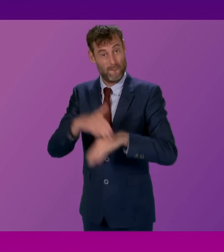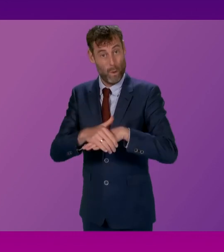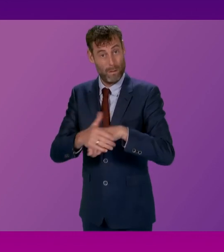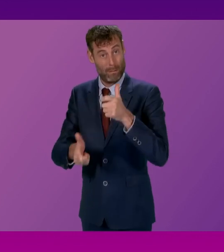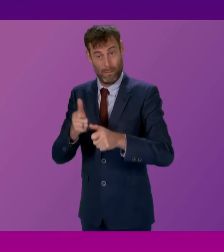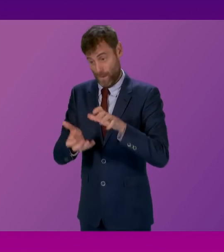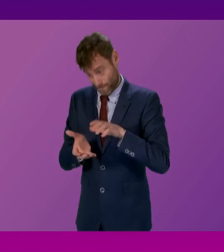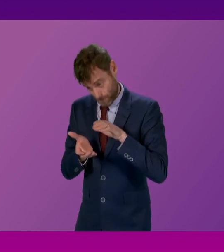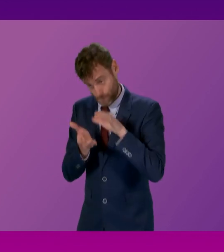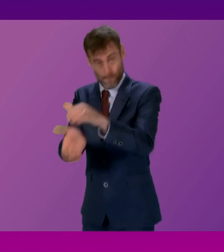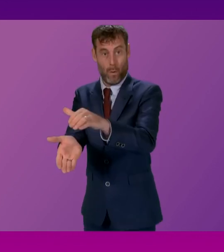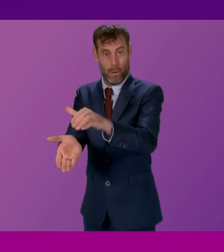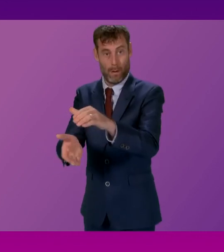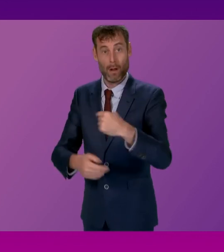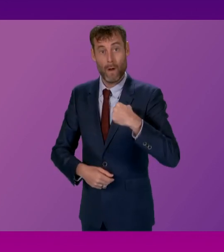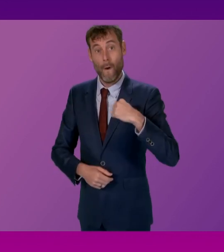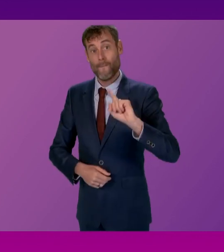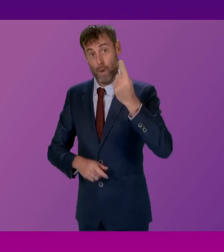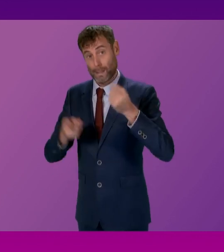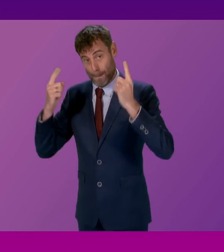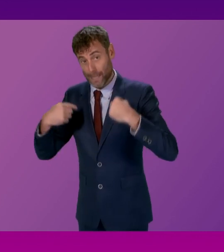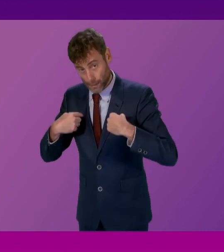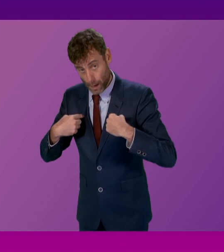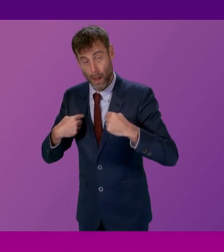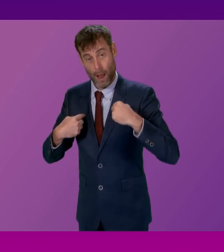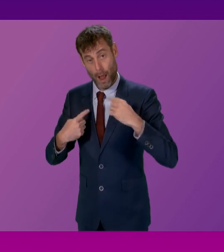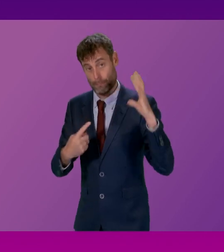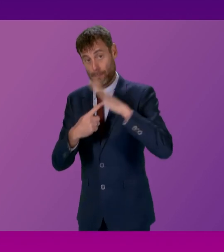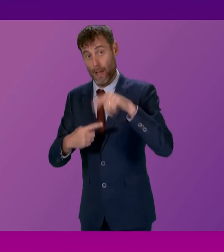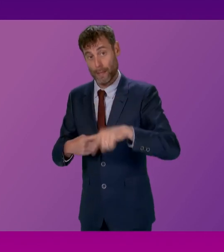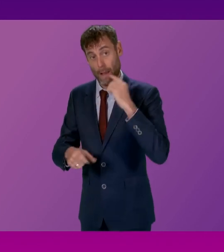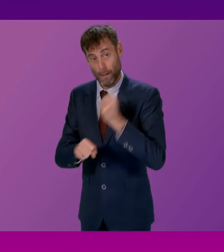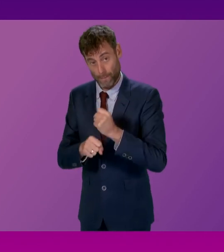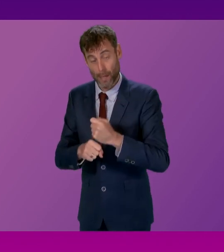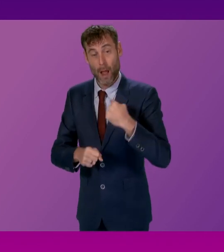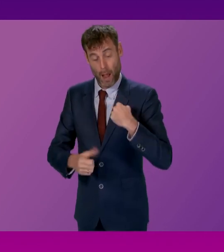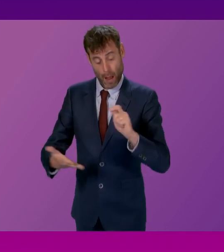As First Minister and the head of the Government, when submitting my statement, I will be handing